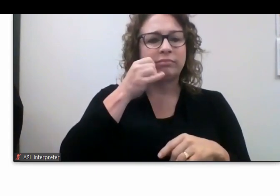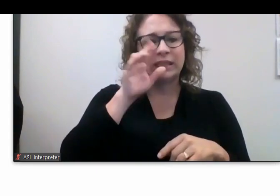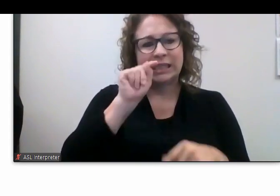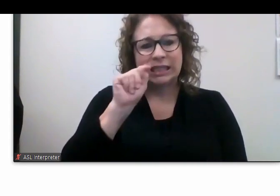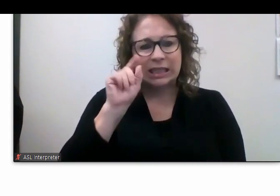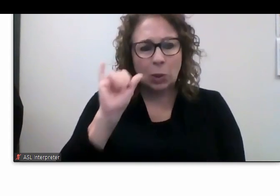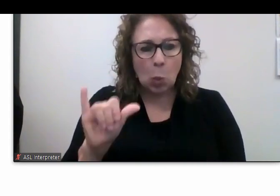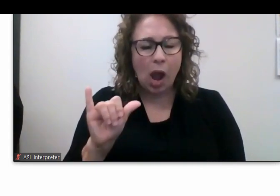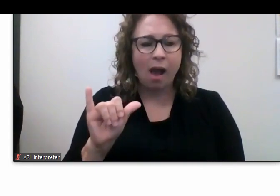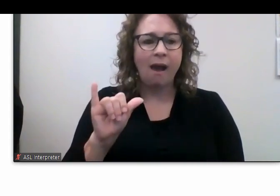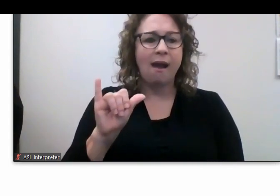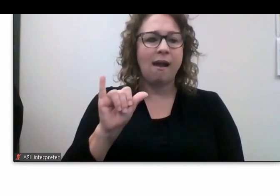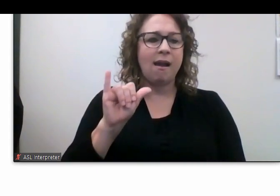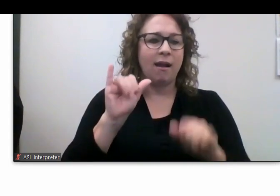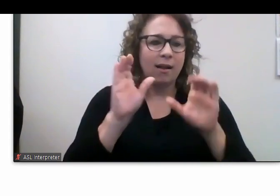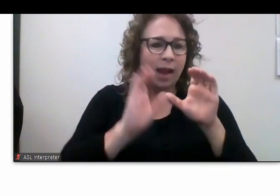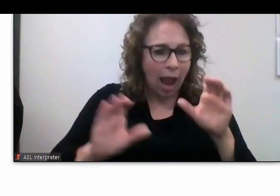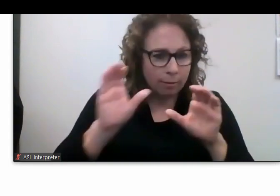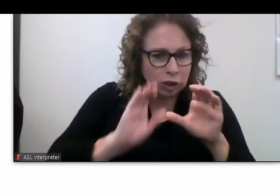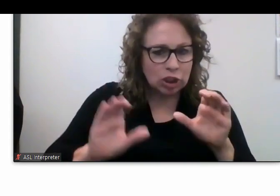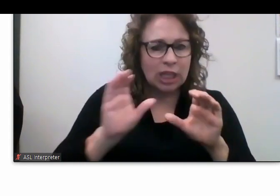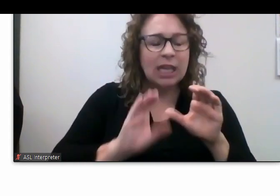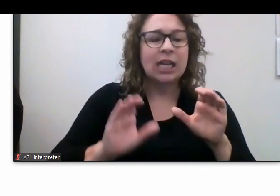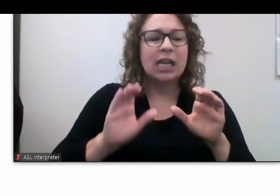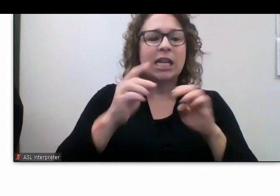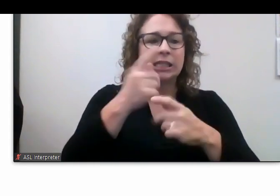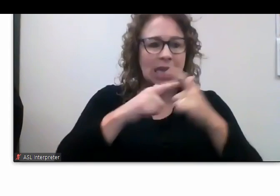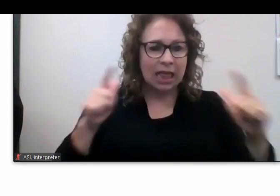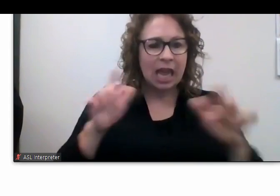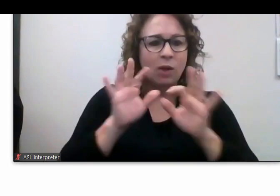captions, sign language, and closed captions.